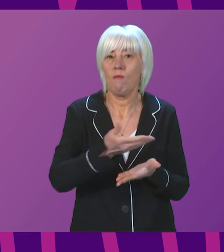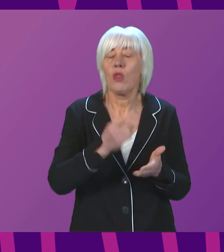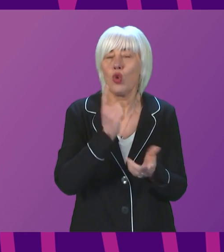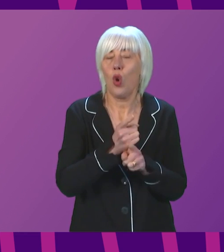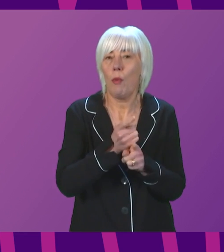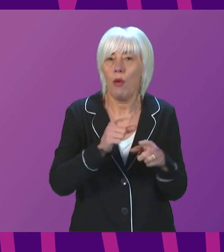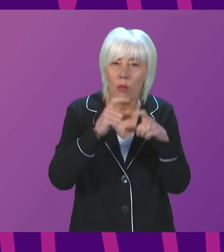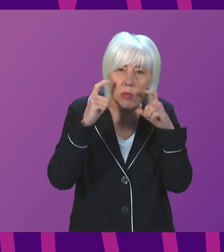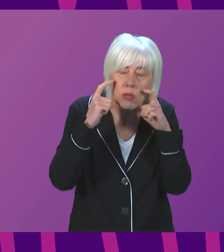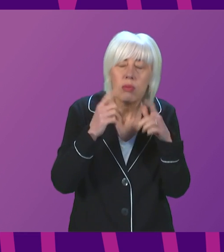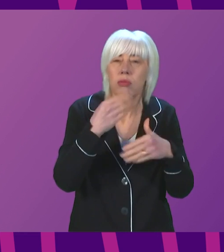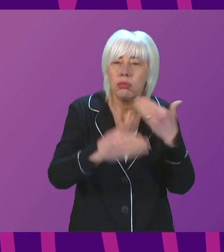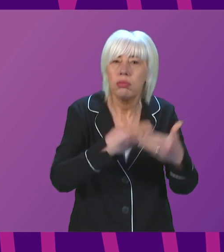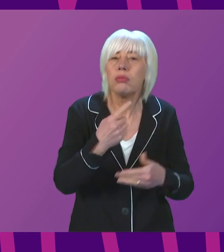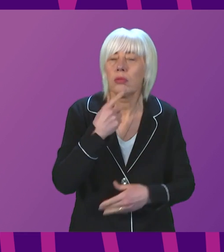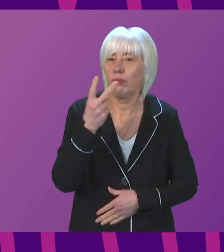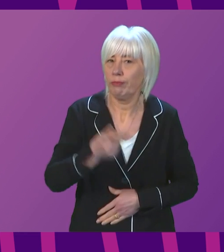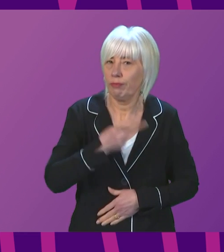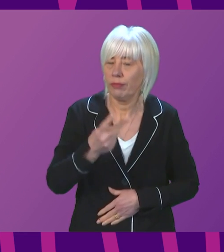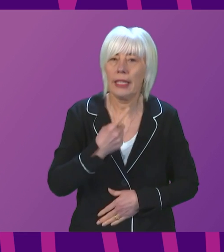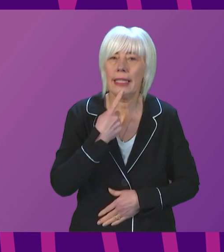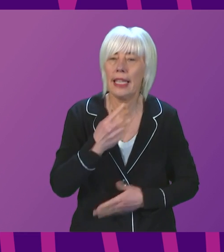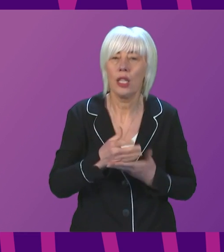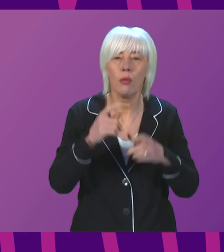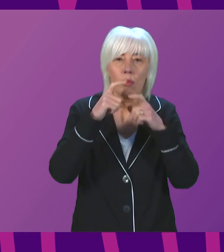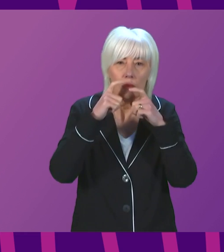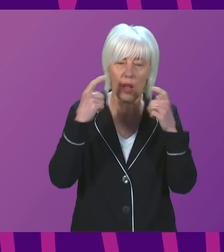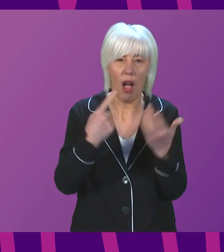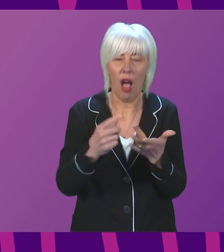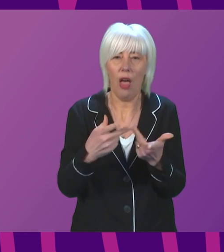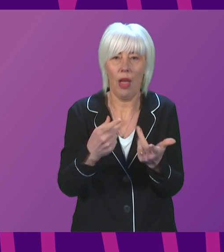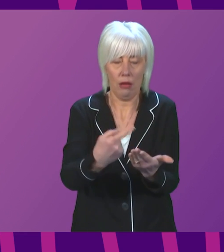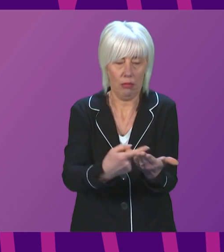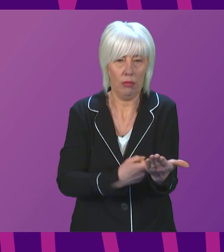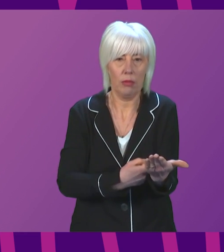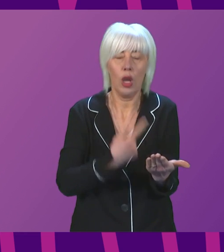The group reiterated its previous position that the removal of mitigations in schools should be phased.